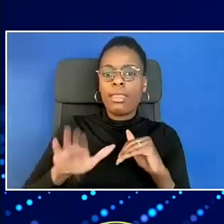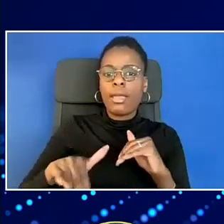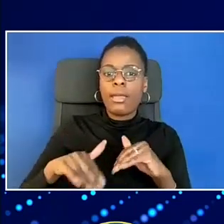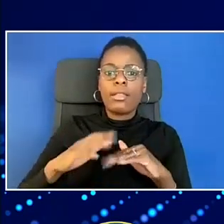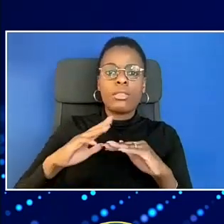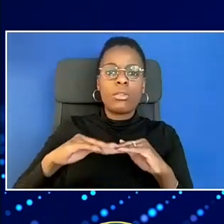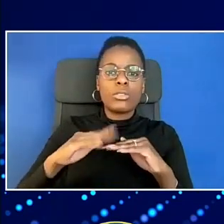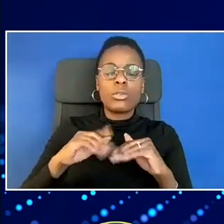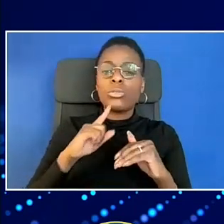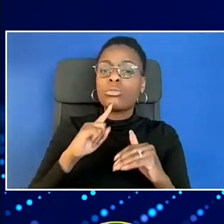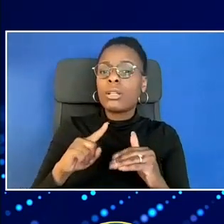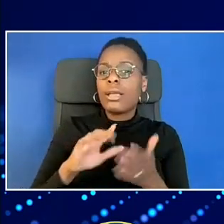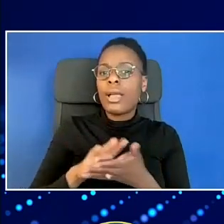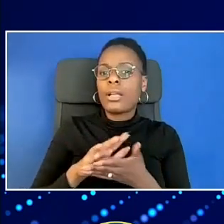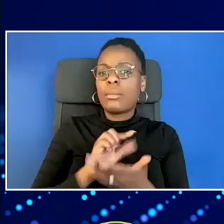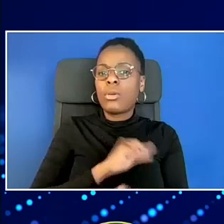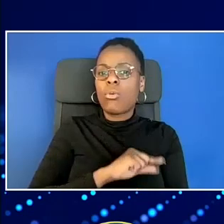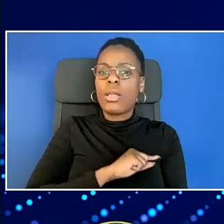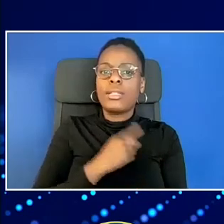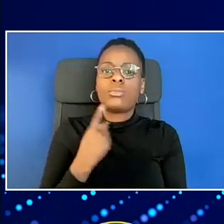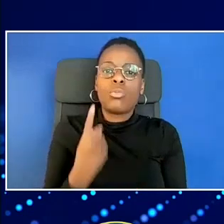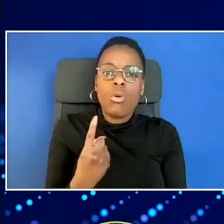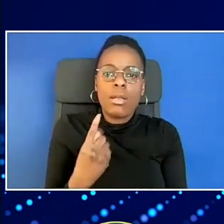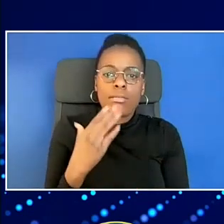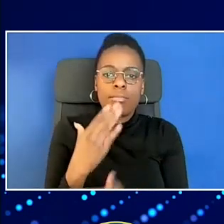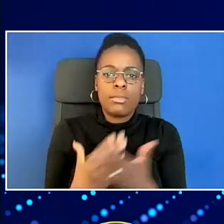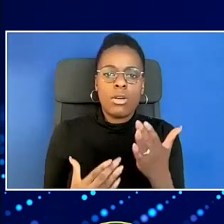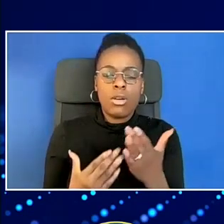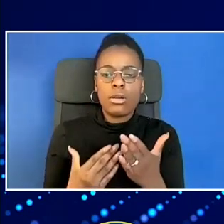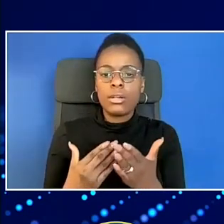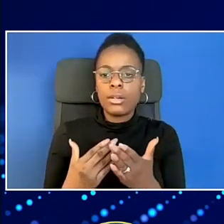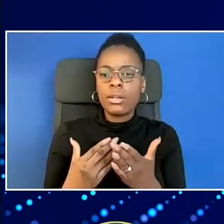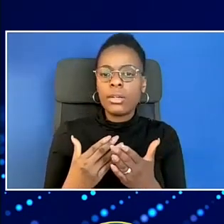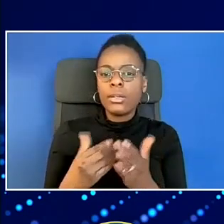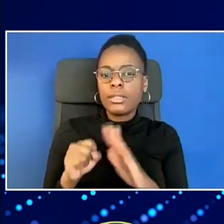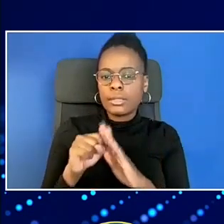is one of the many, many things that the state might want to consider when it- when